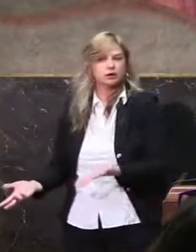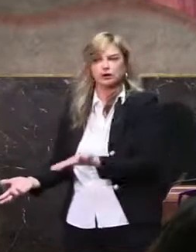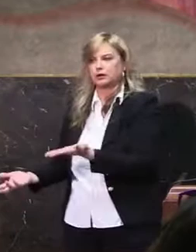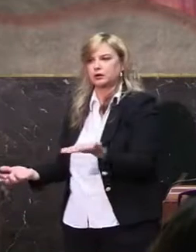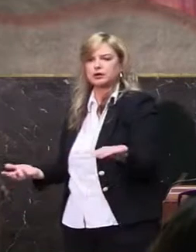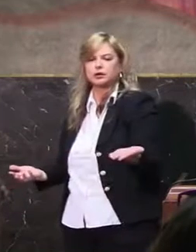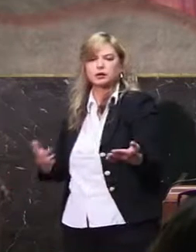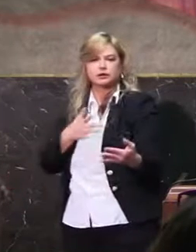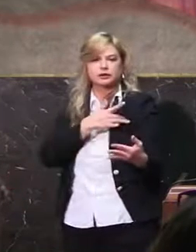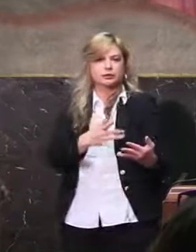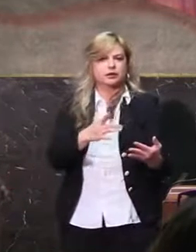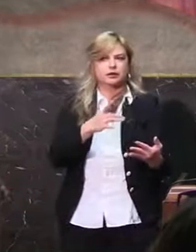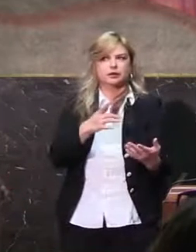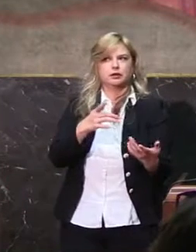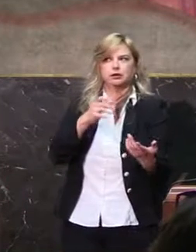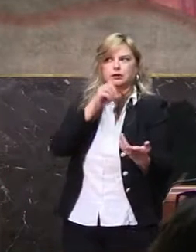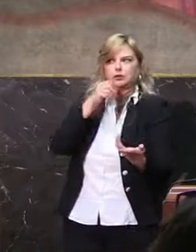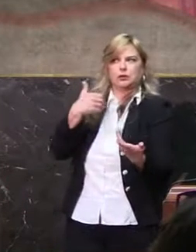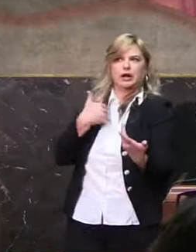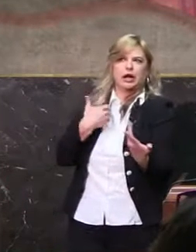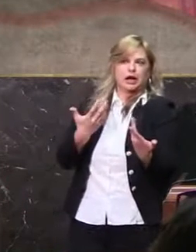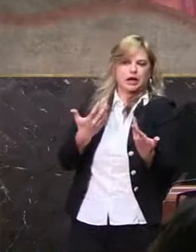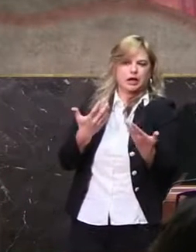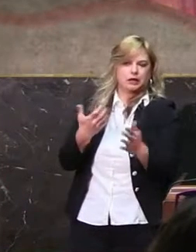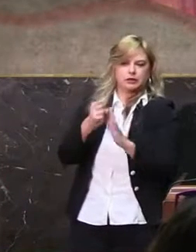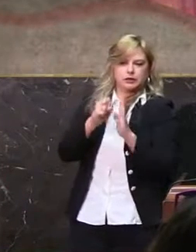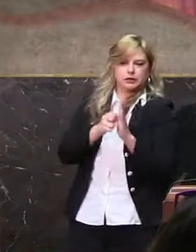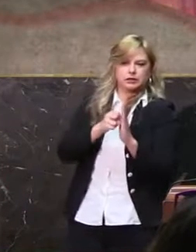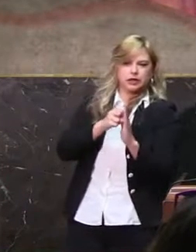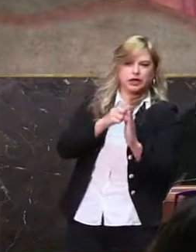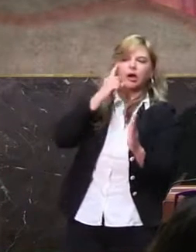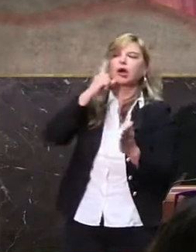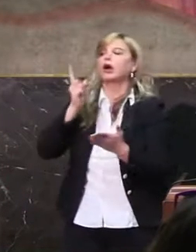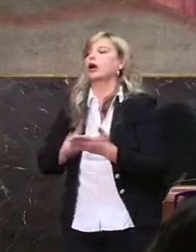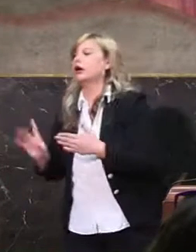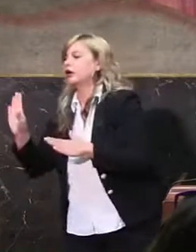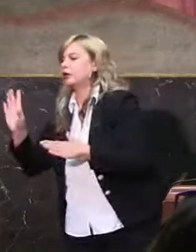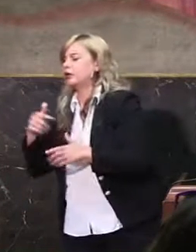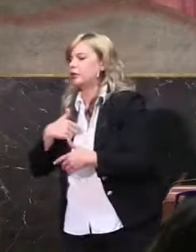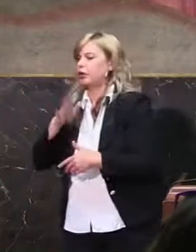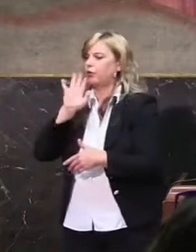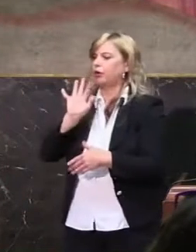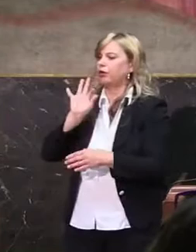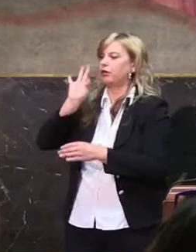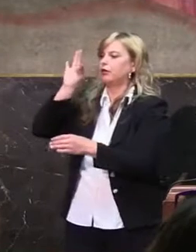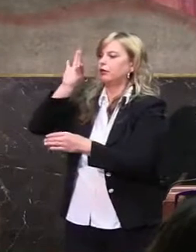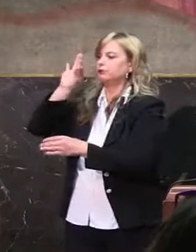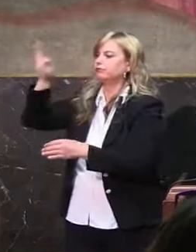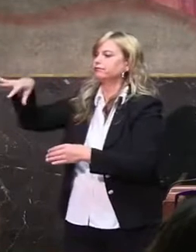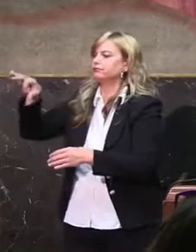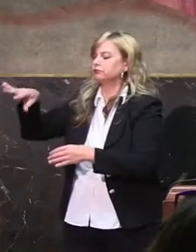don't have the state come in behind it and can say well we're going to interject ourselves in these matters and require